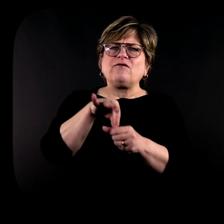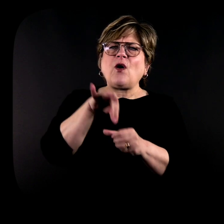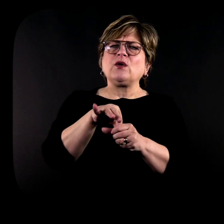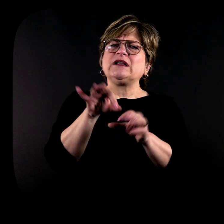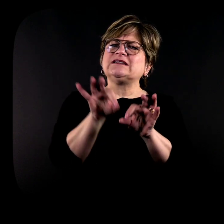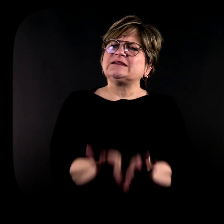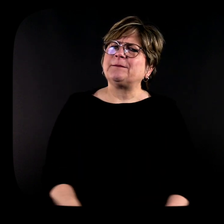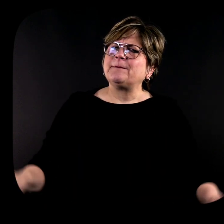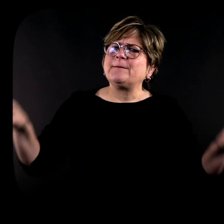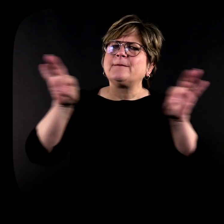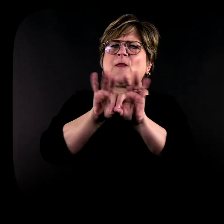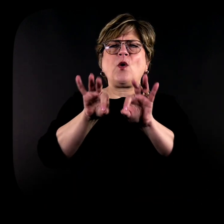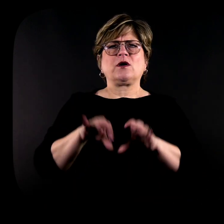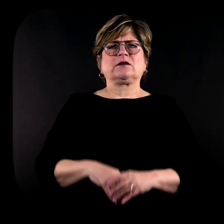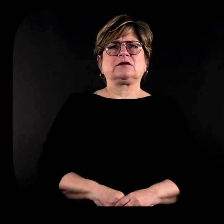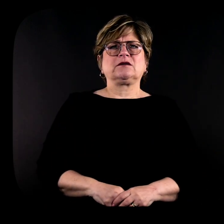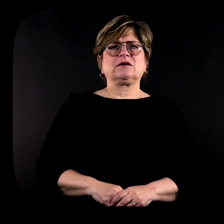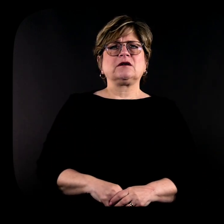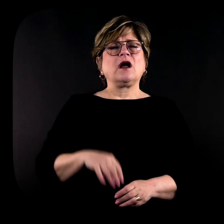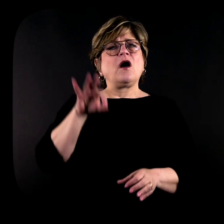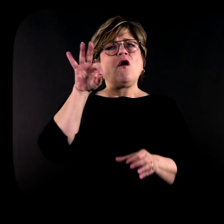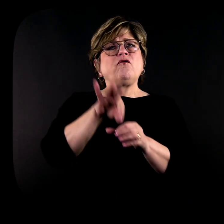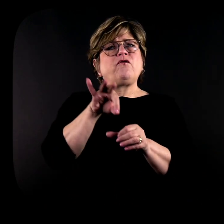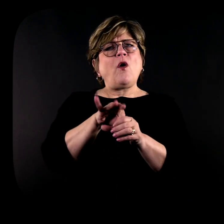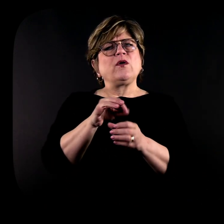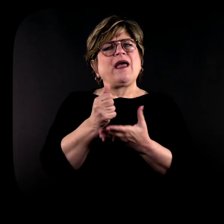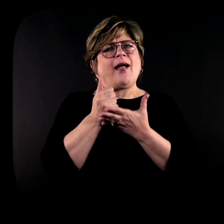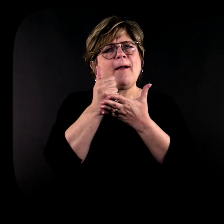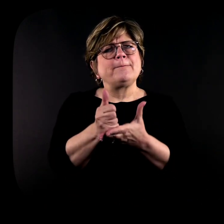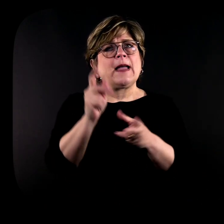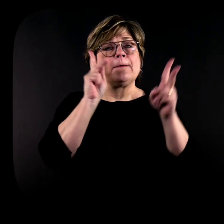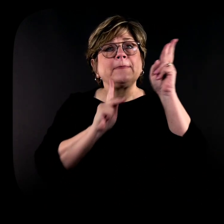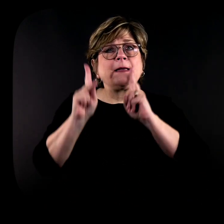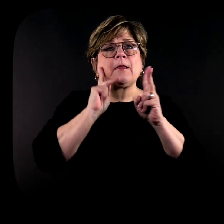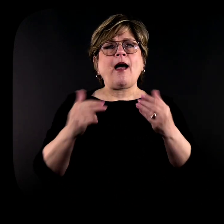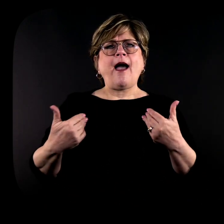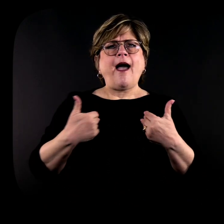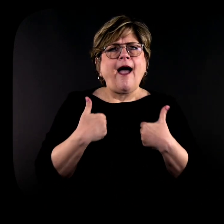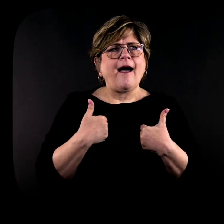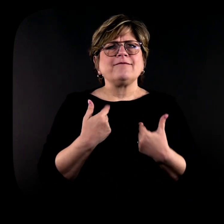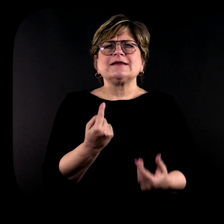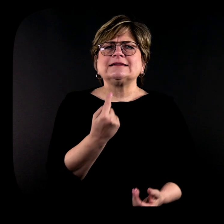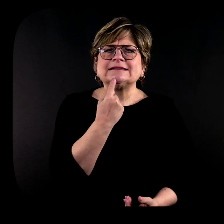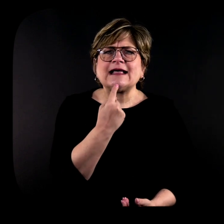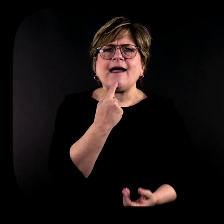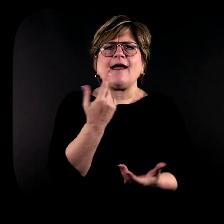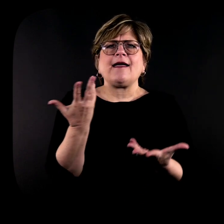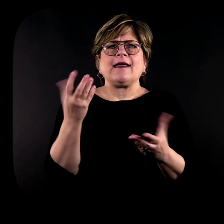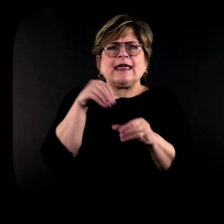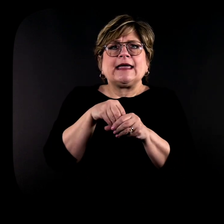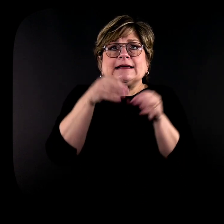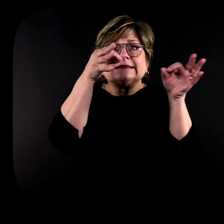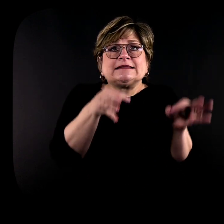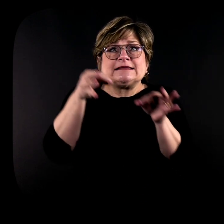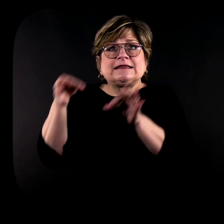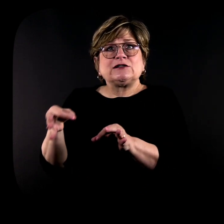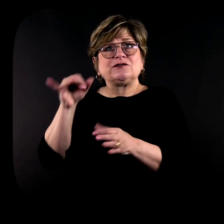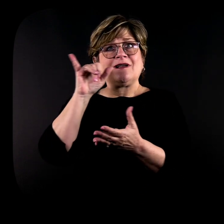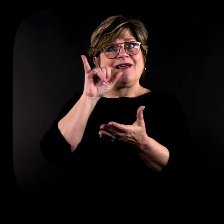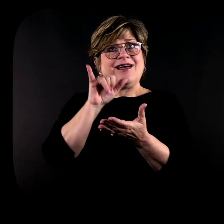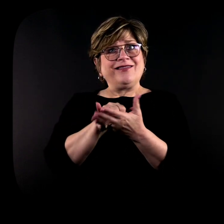We believe voting is important. Voting helps people have a say in decisions that affect